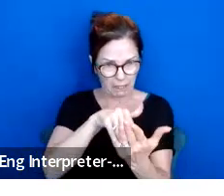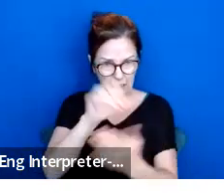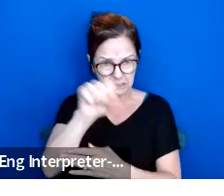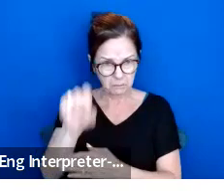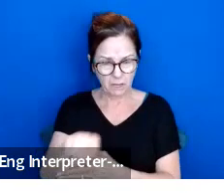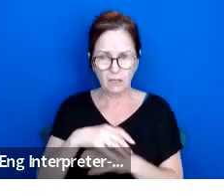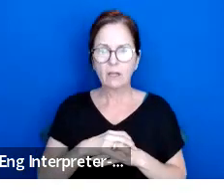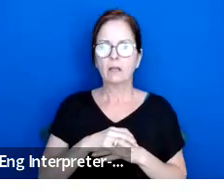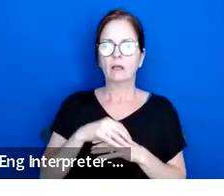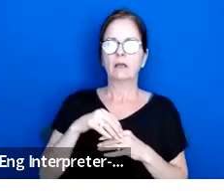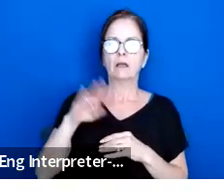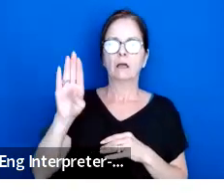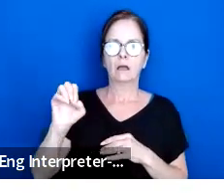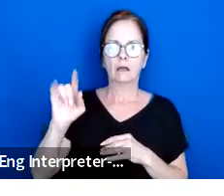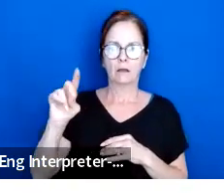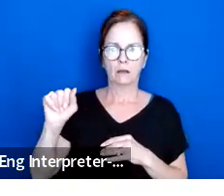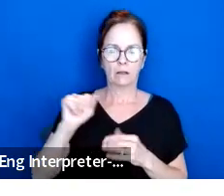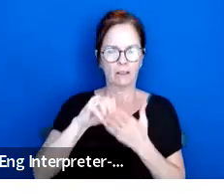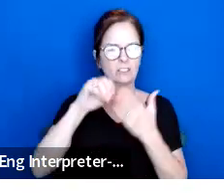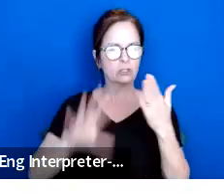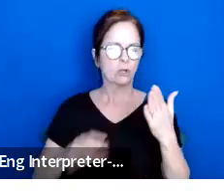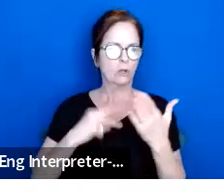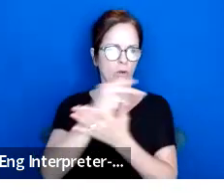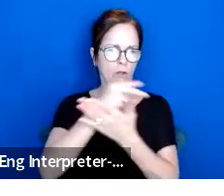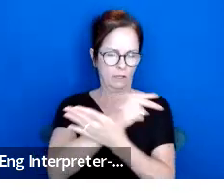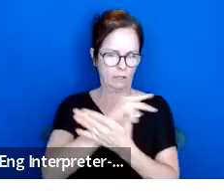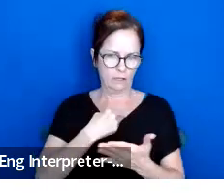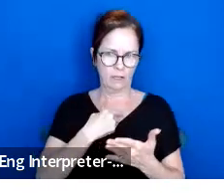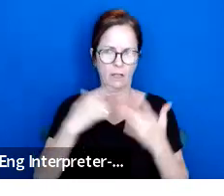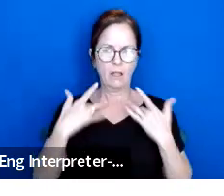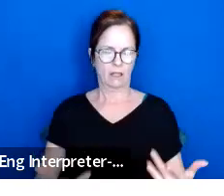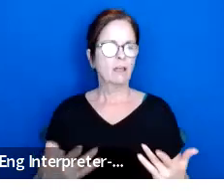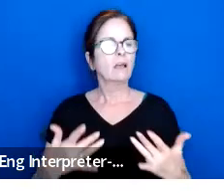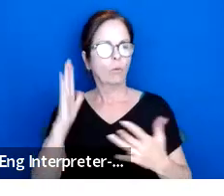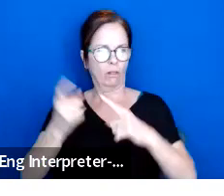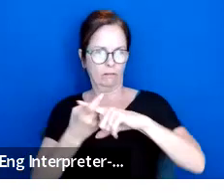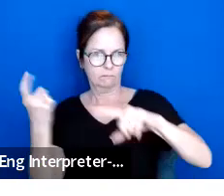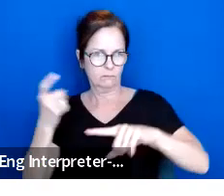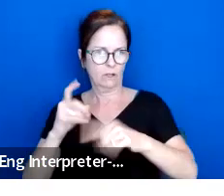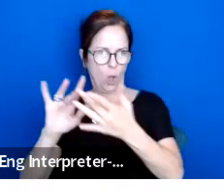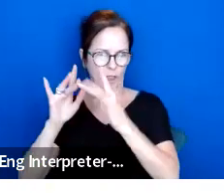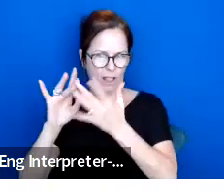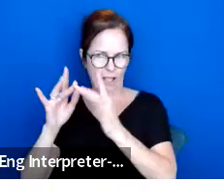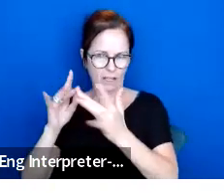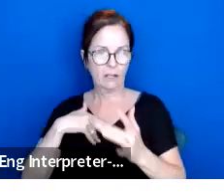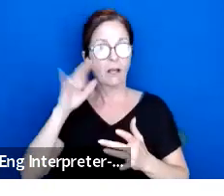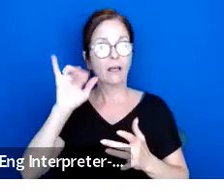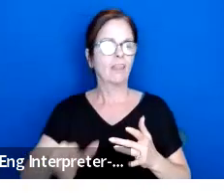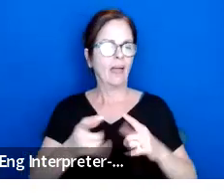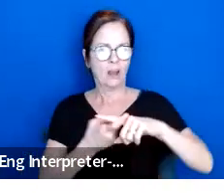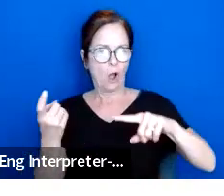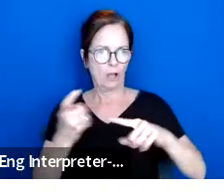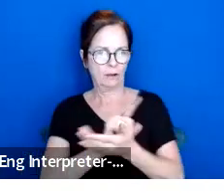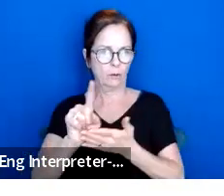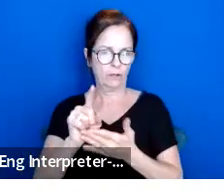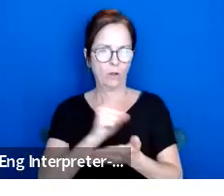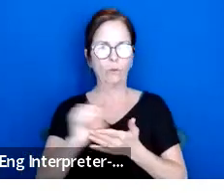So soon reviews usually happen. They're currently our defaulting online. So the default week is week 12 for instructional faculty.